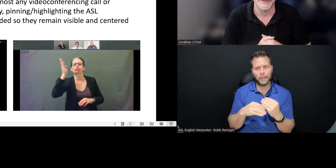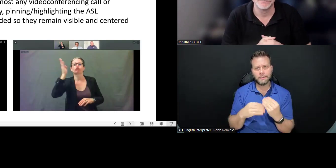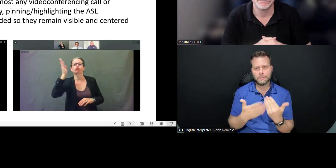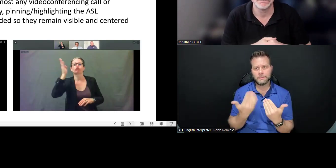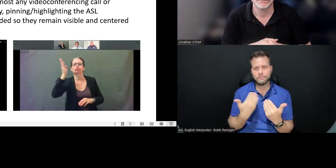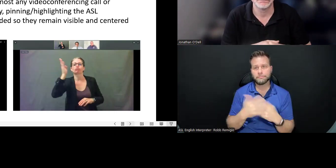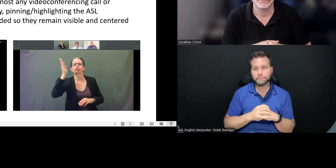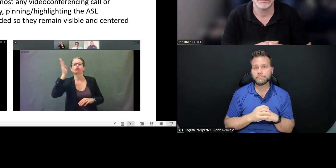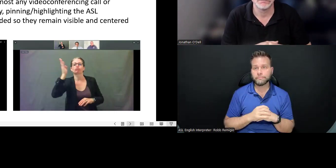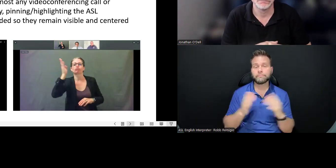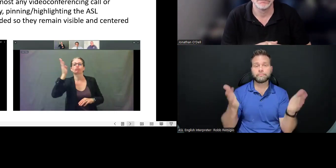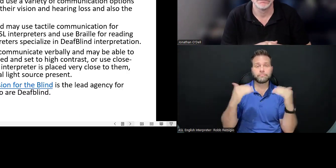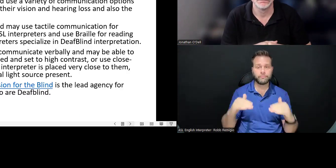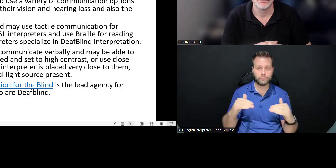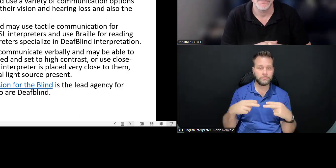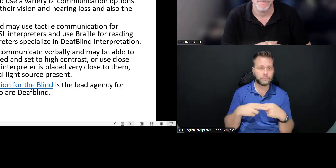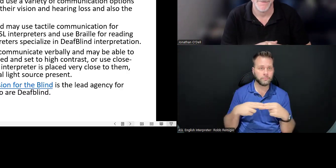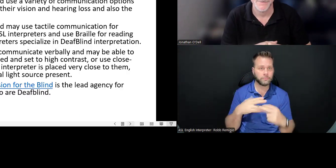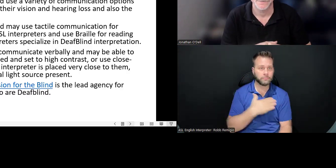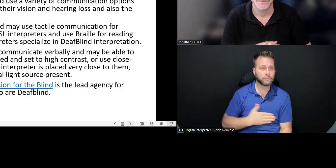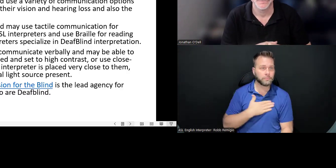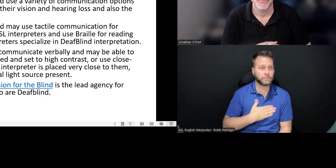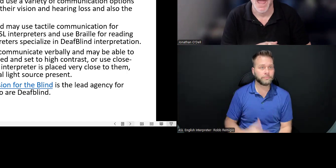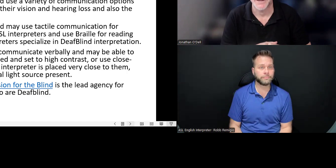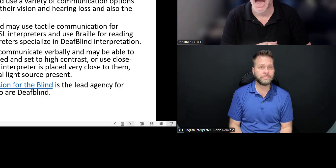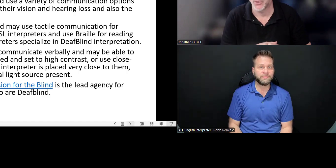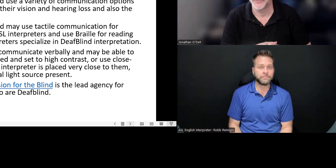But it is extremely easy to add somebody.